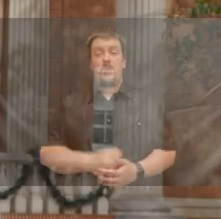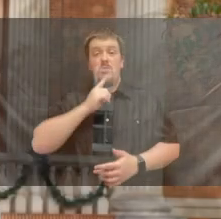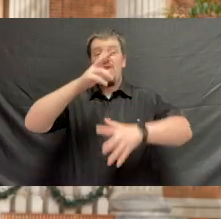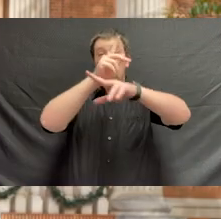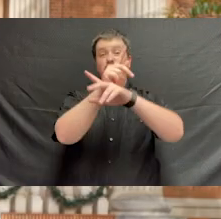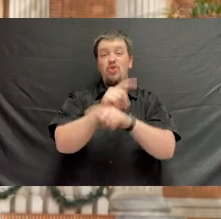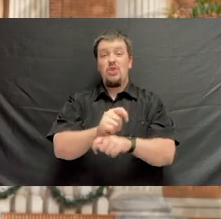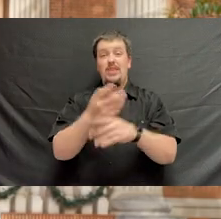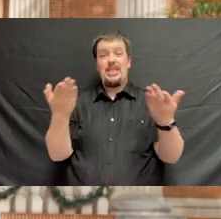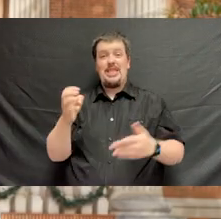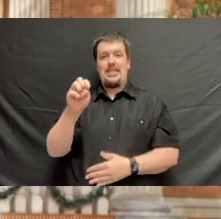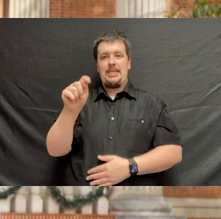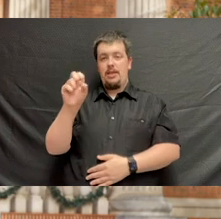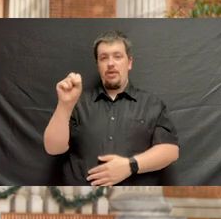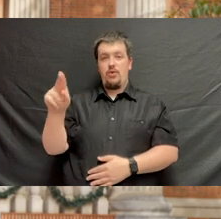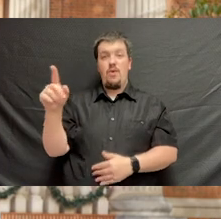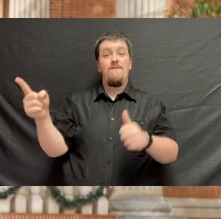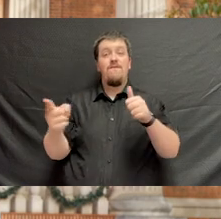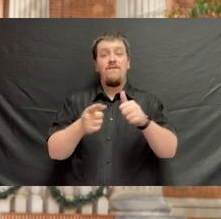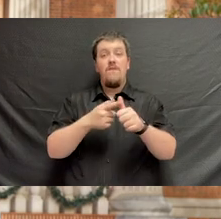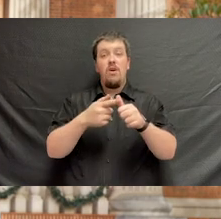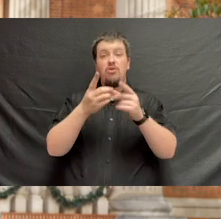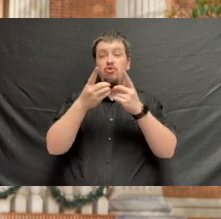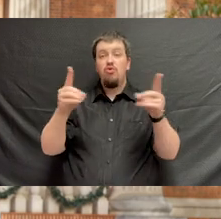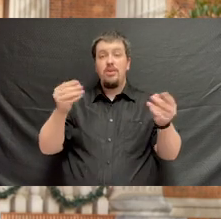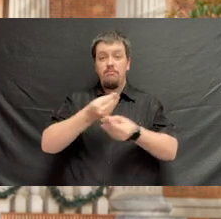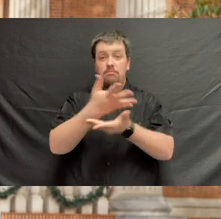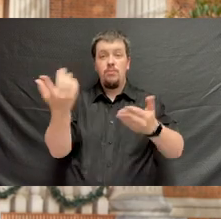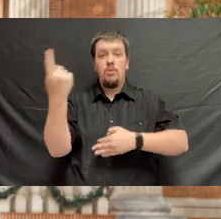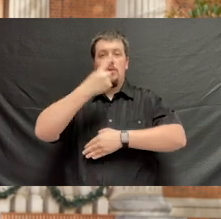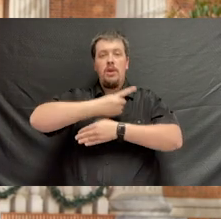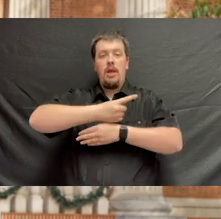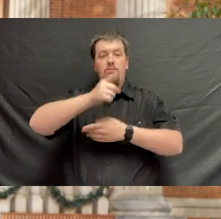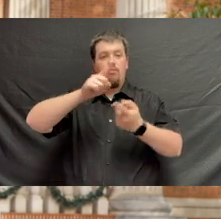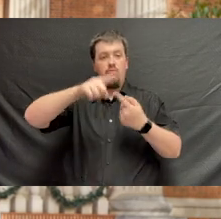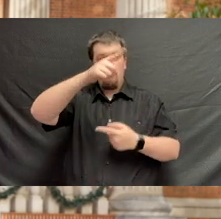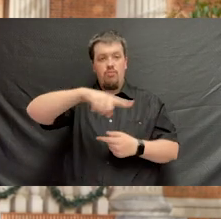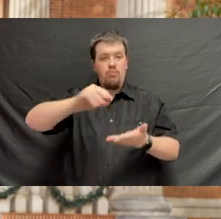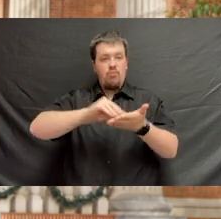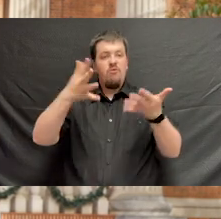As is tradition at ETSU, the first degrees conferred today will be to those students